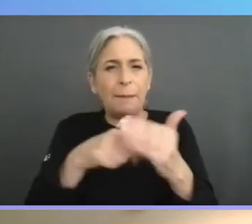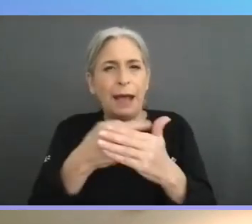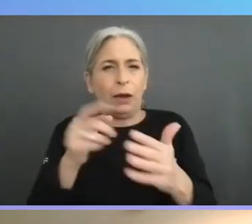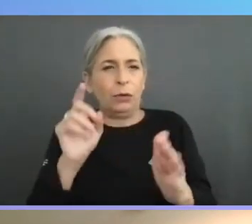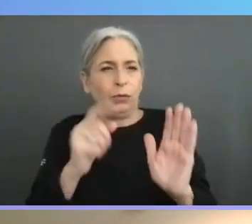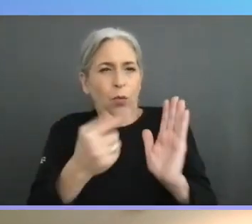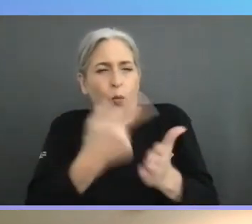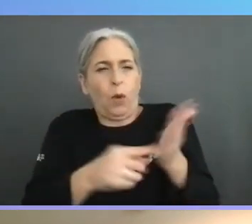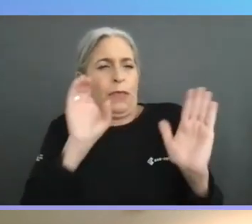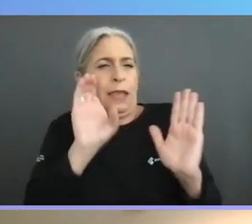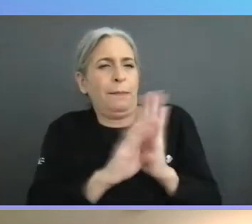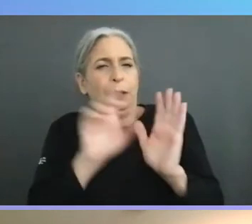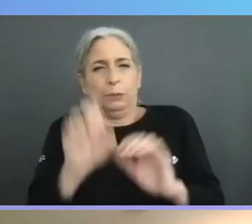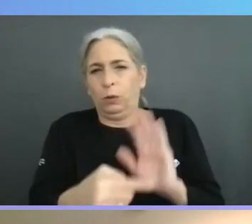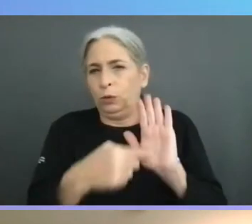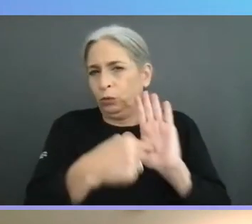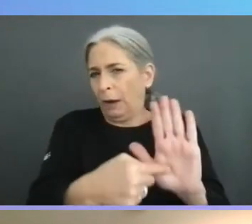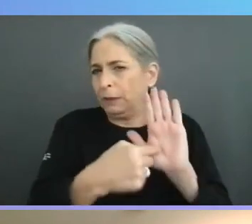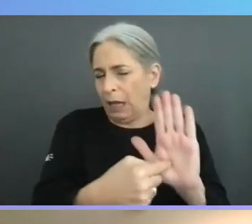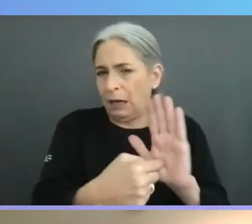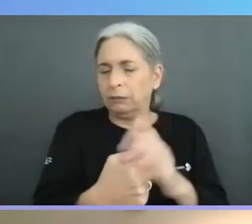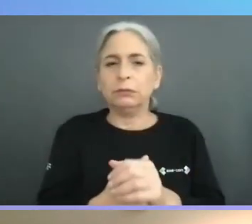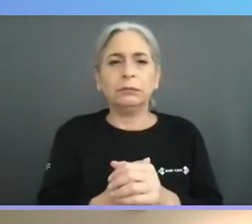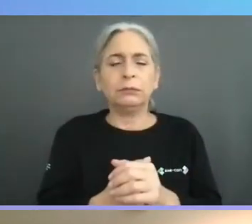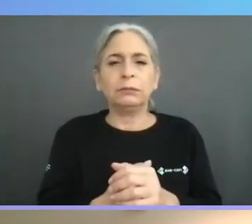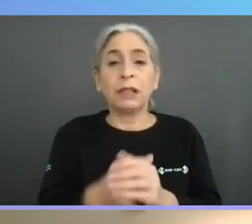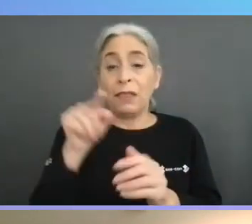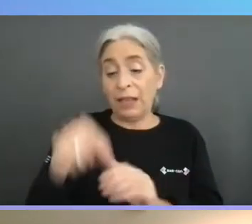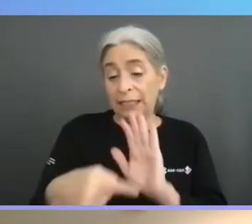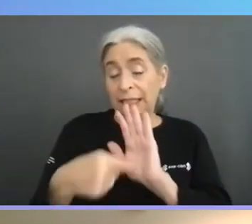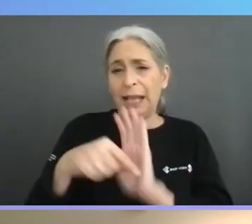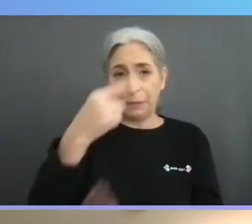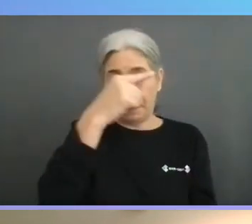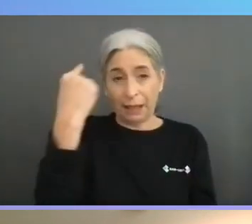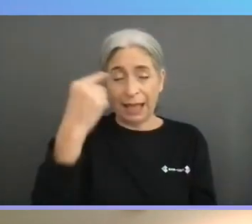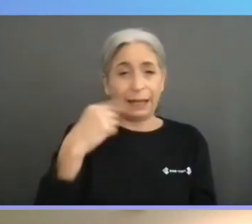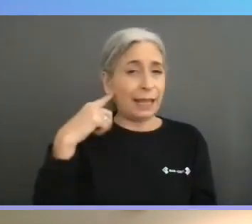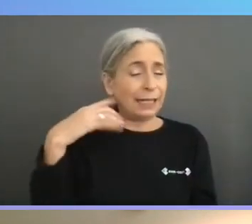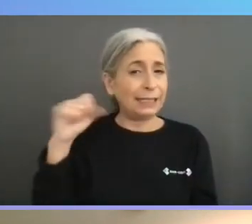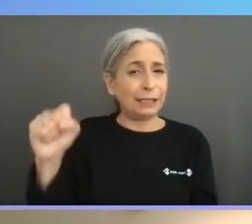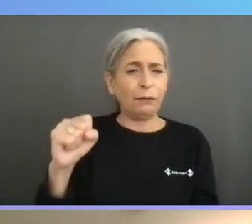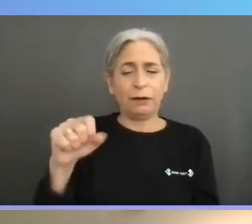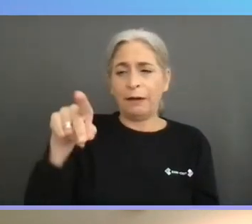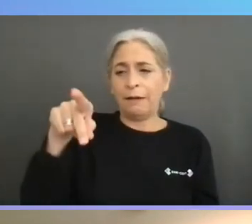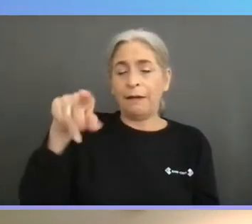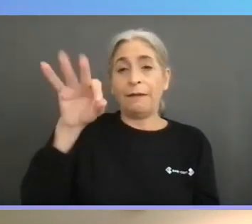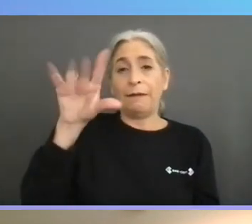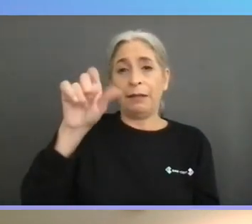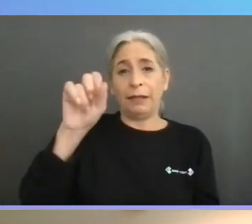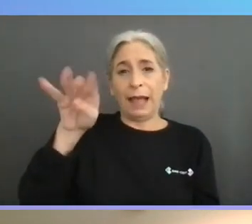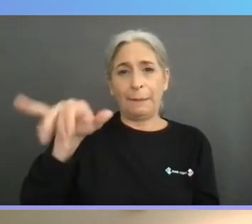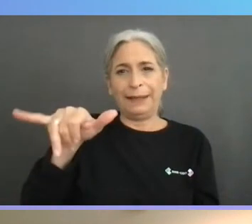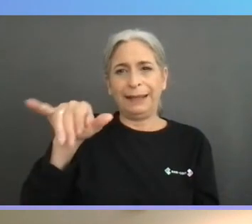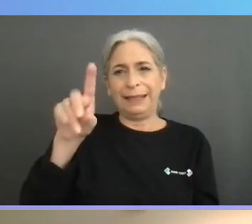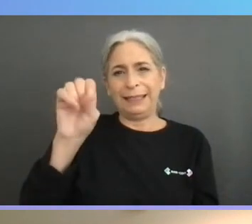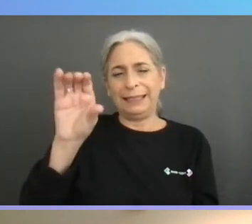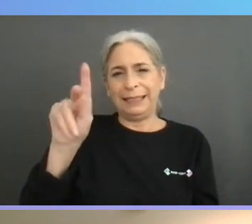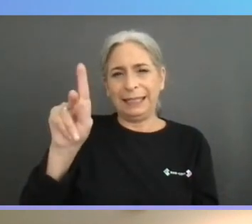image represents. Uh, and this in this example, it is a black and silver floppy disk. Uh, a offensive content is another